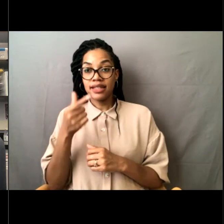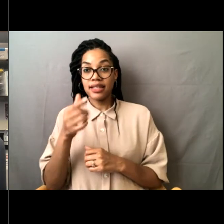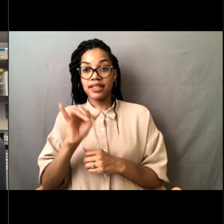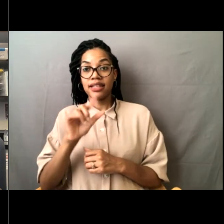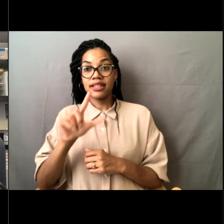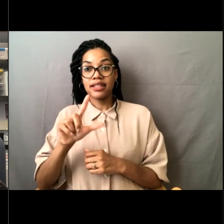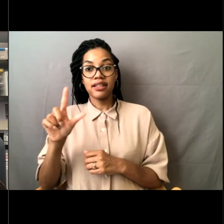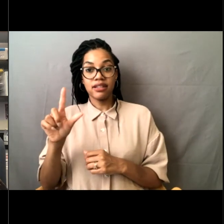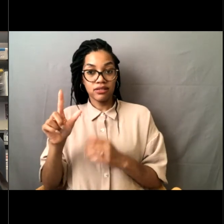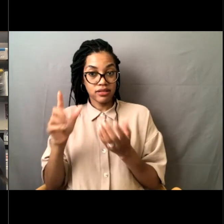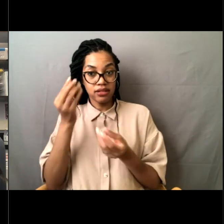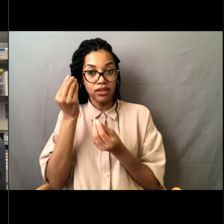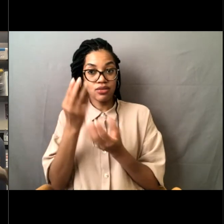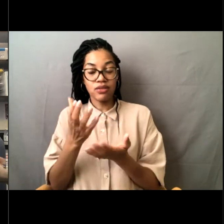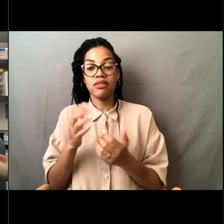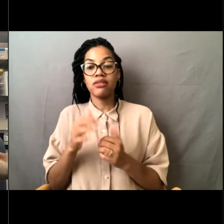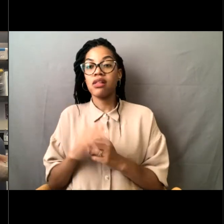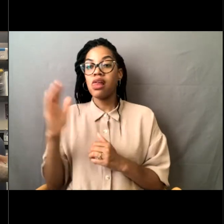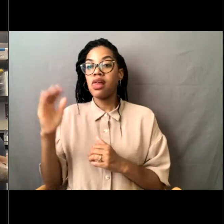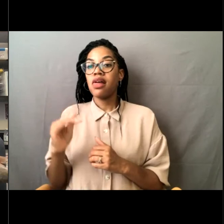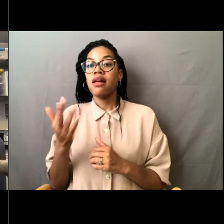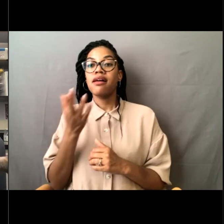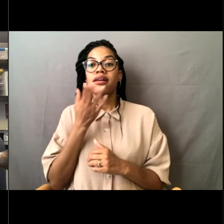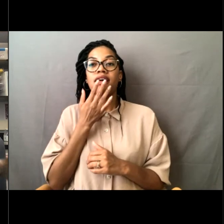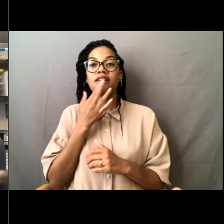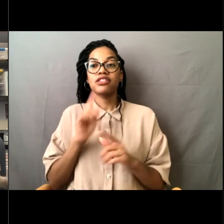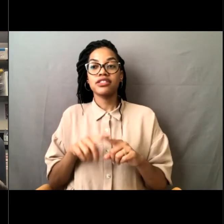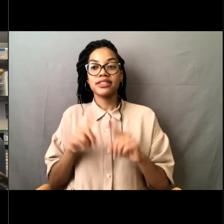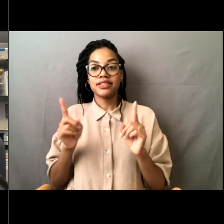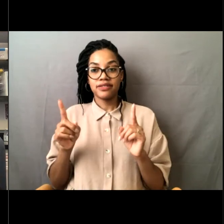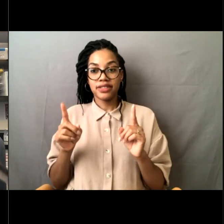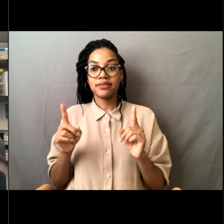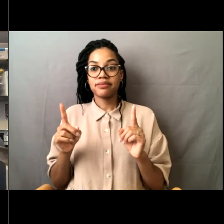Garrett thinks that the color is different, and that's what will tell you